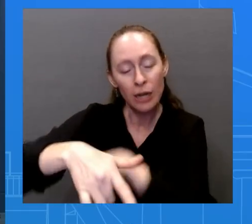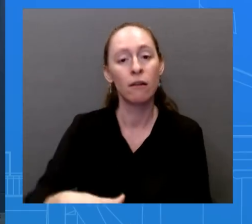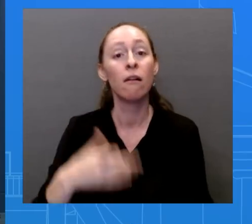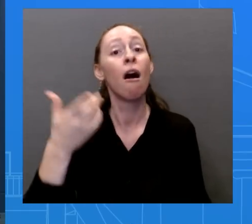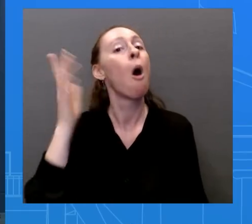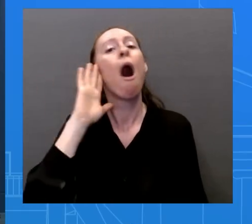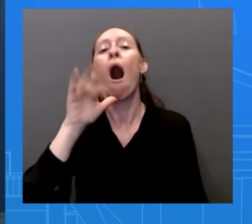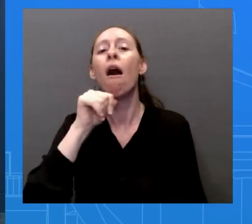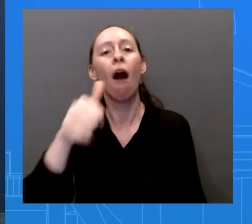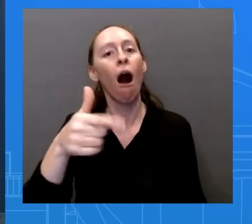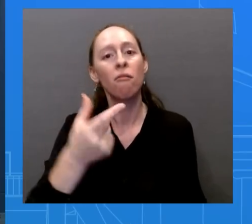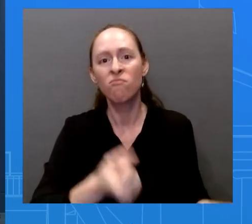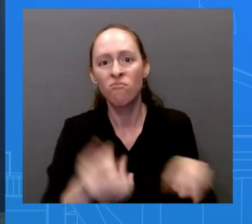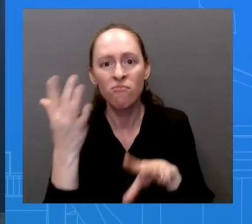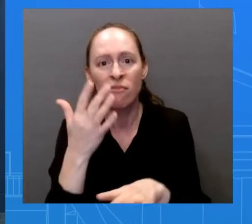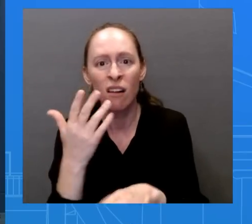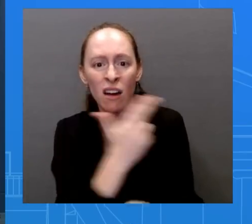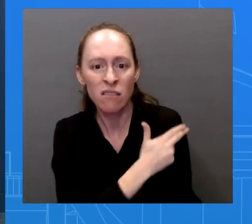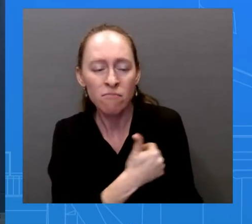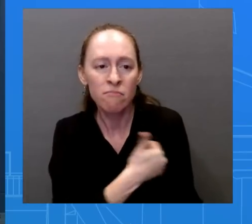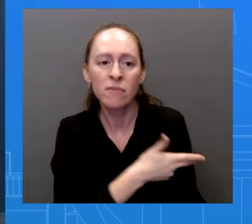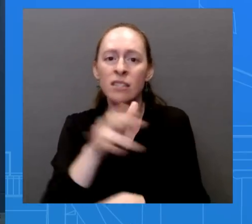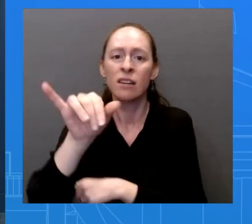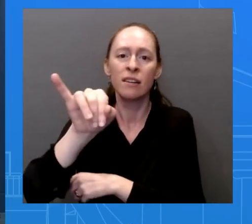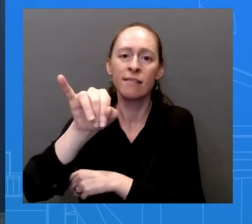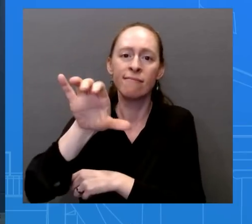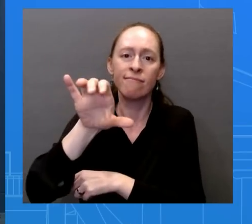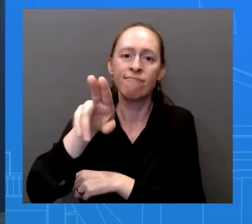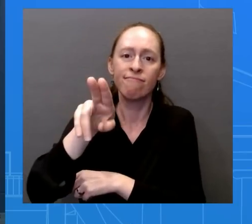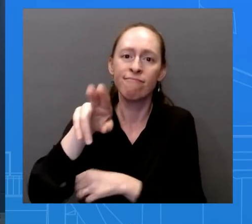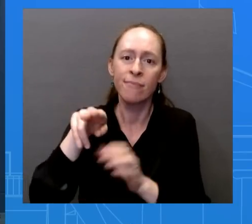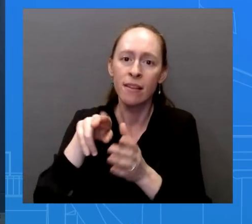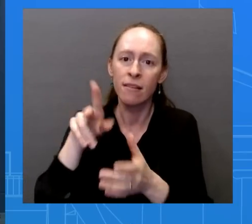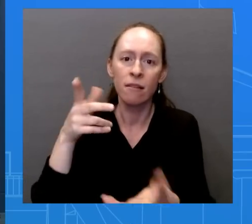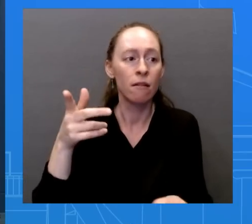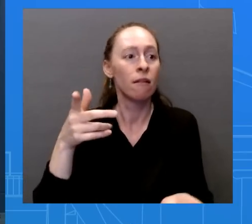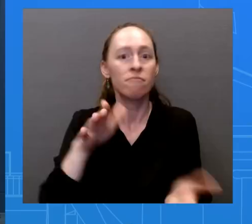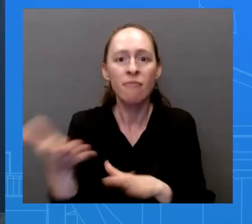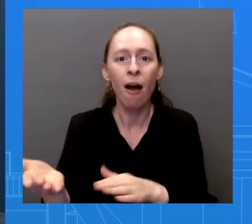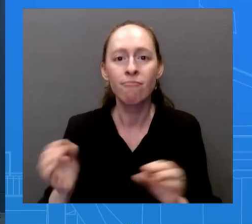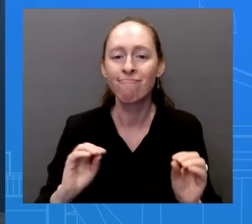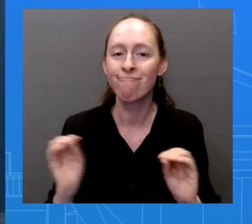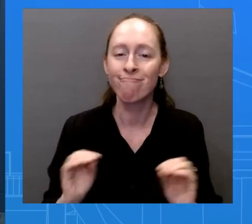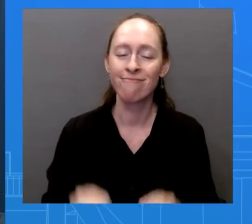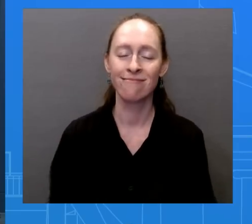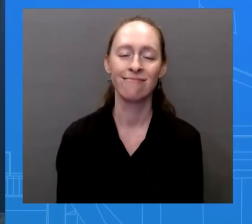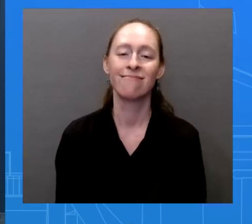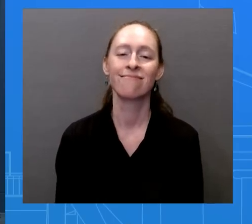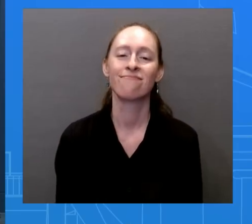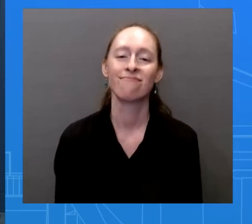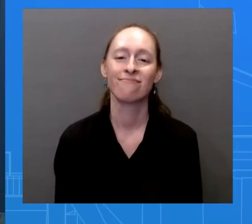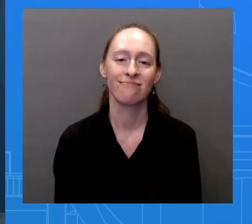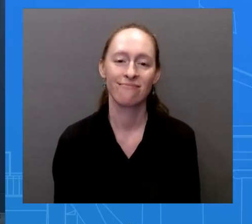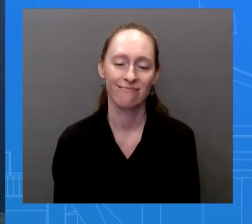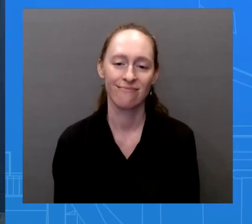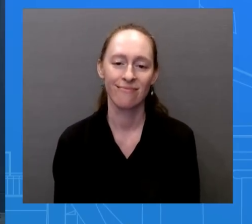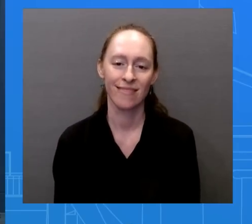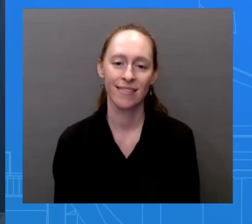And here is the most remarkable fact. Two and a half years into this pandemic -- think about where we were in March of 2020 --